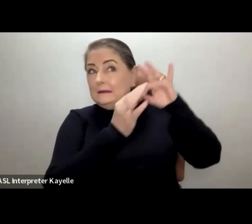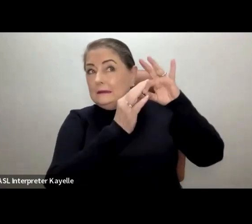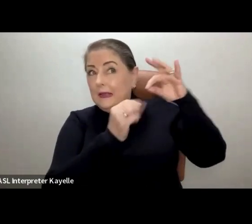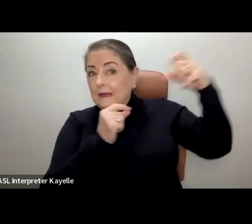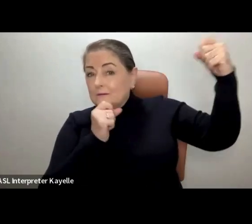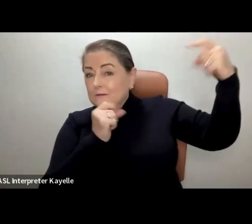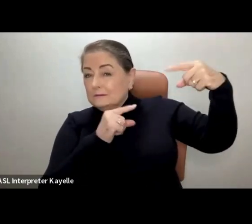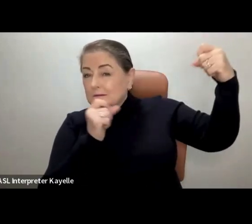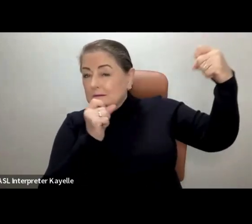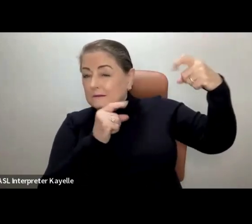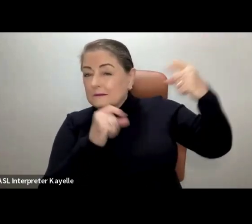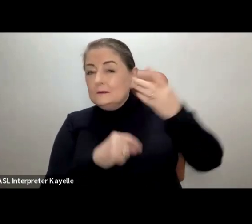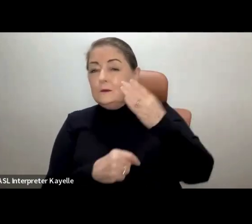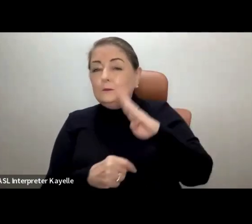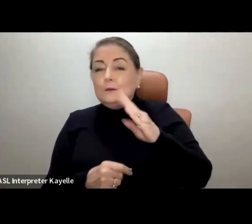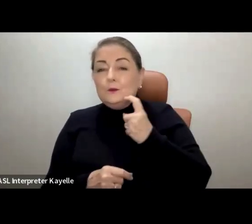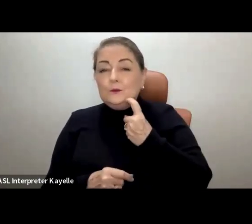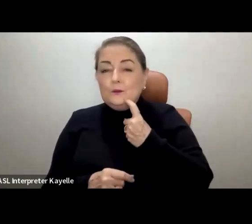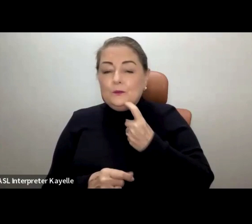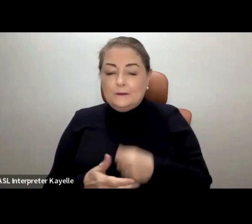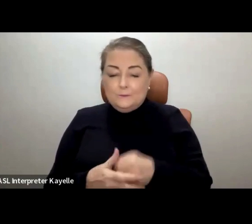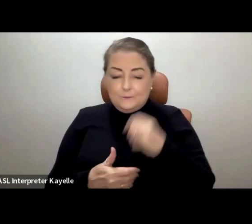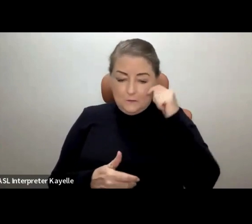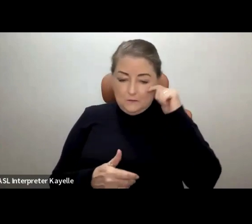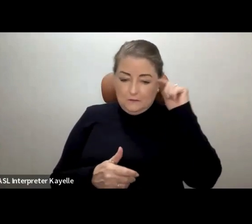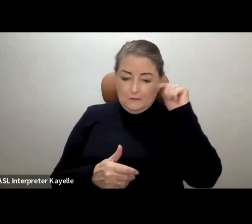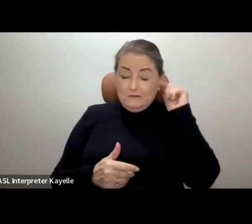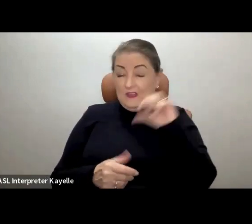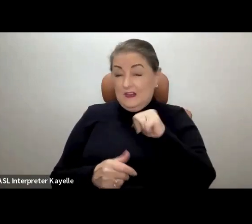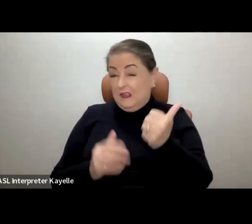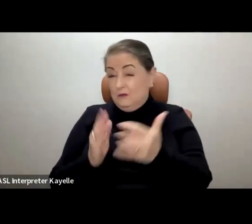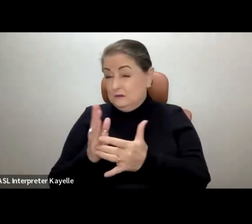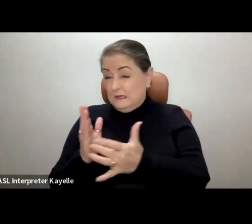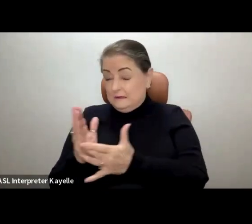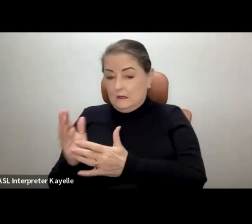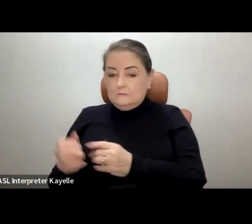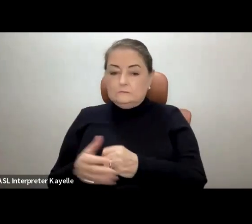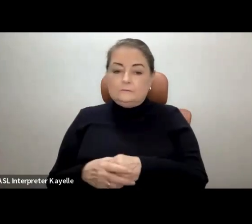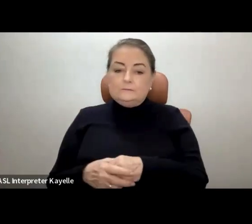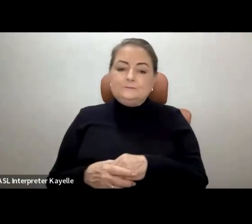Bluetooth and, and other technologies. And that's